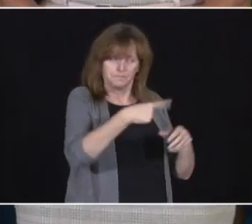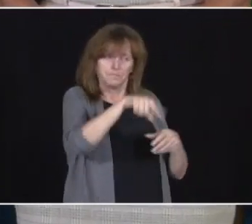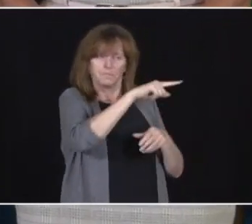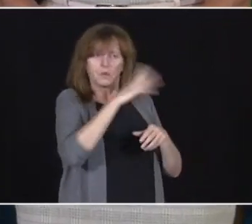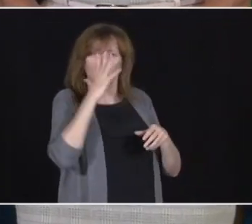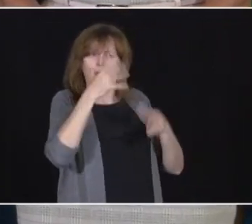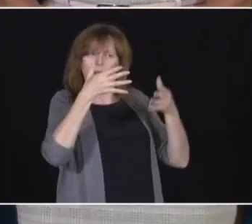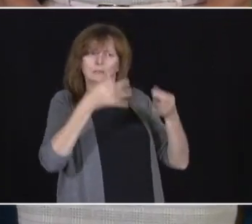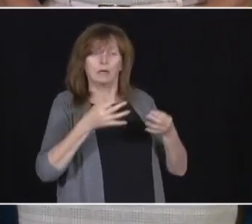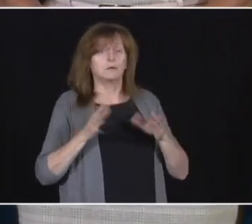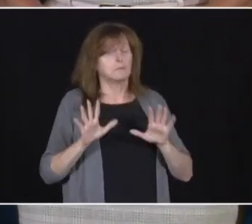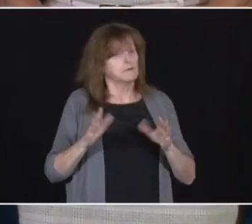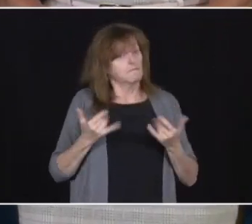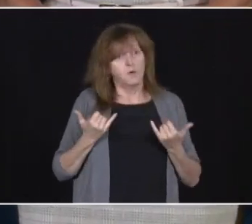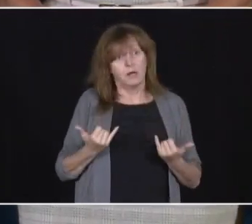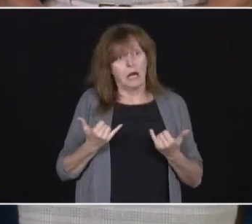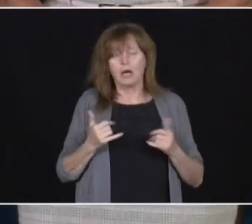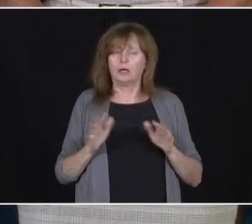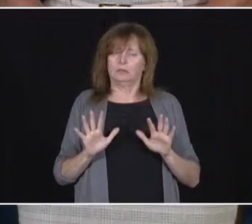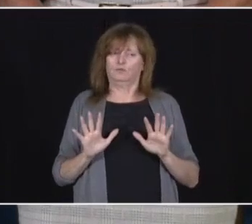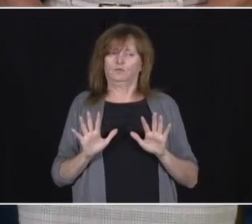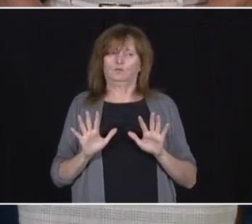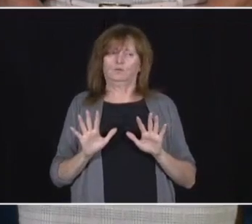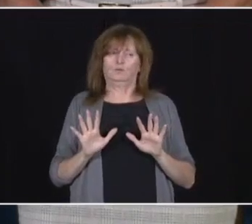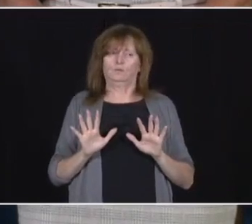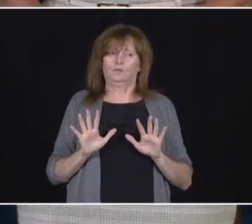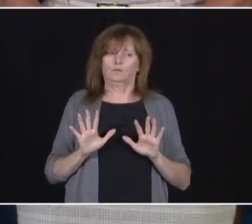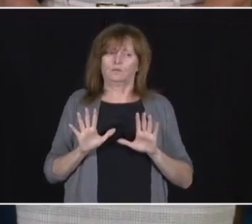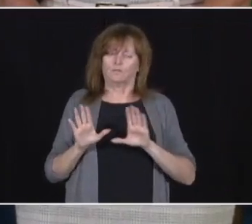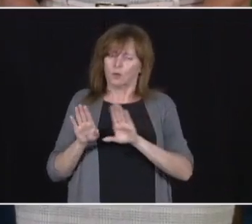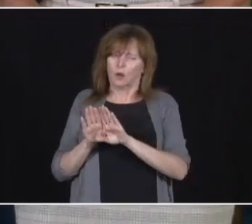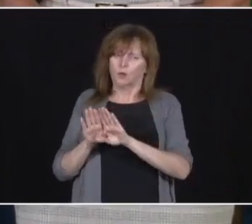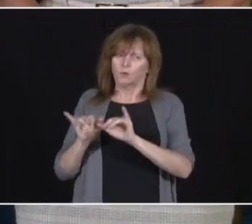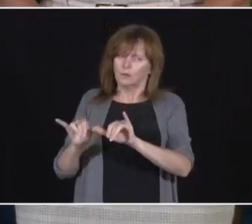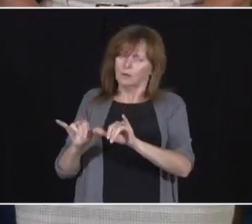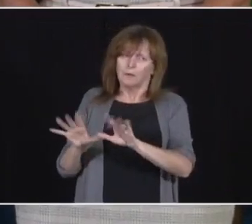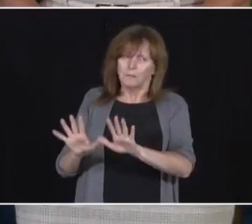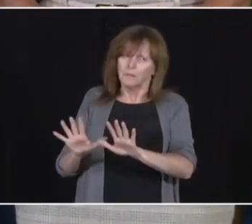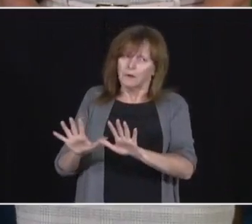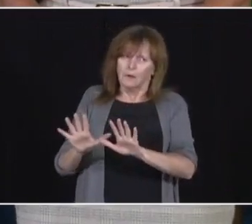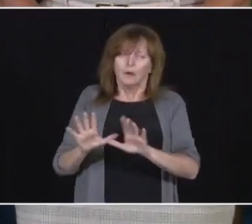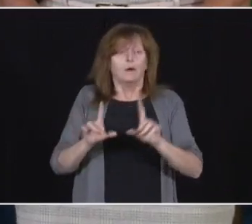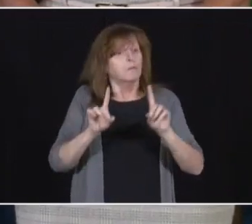Right now, I guess they are keeping them close.